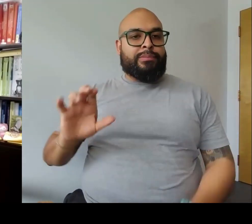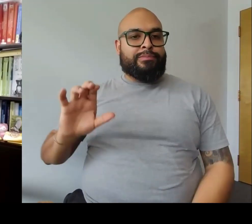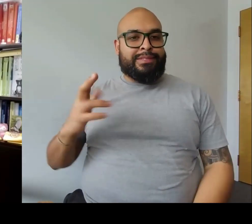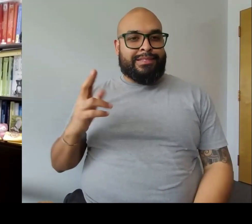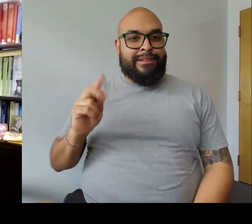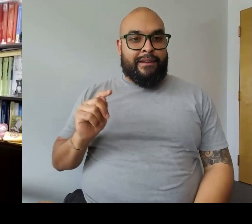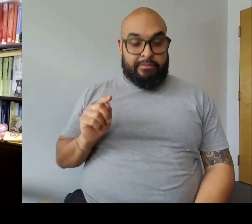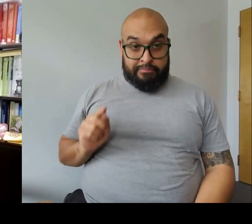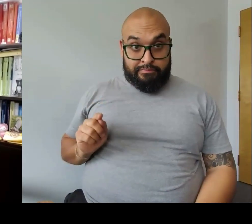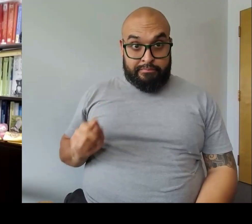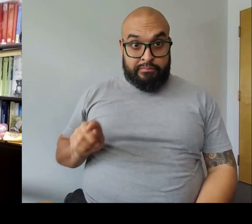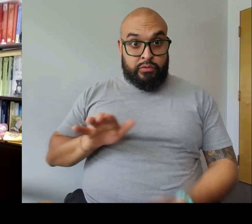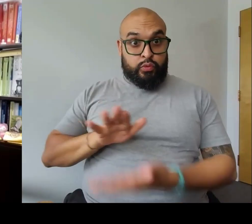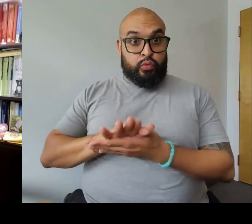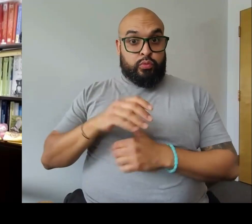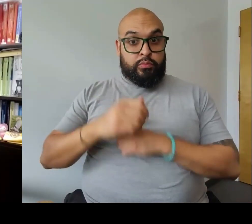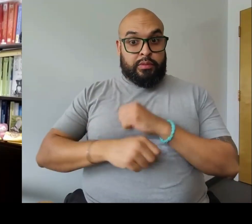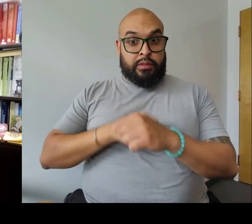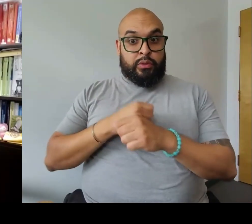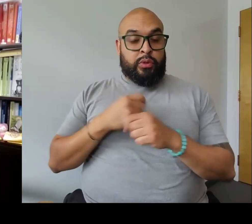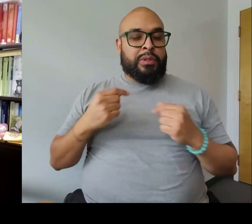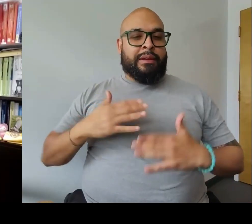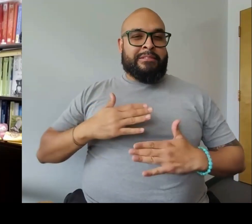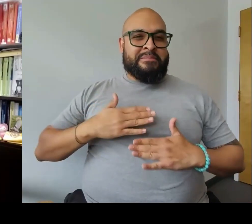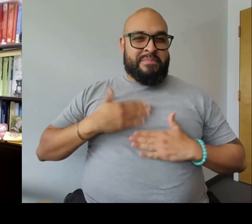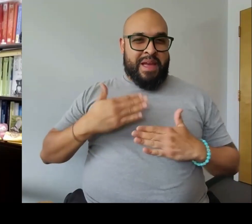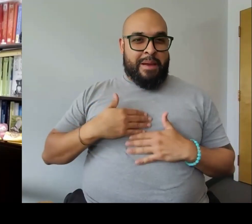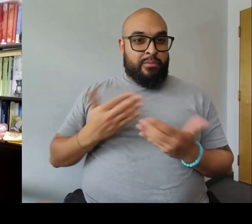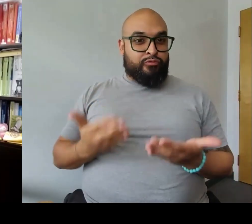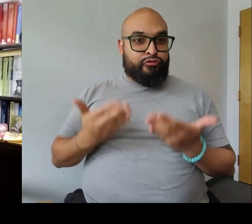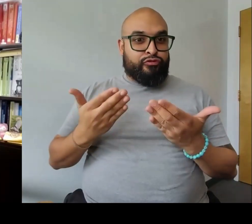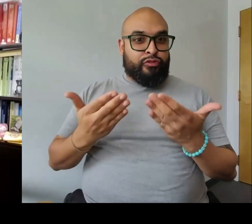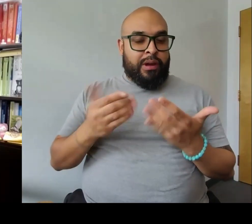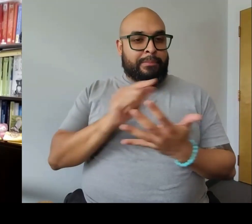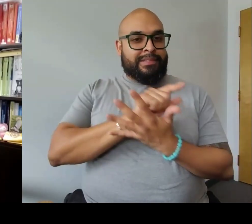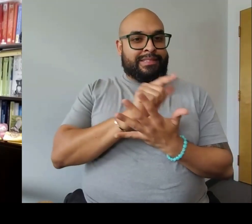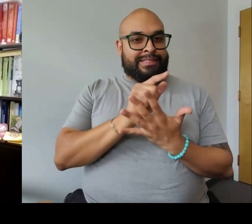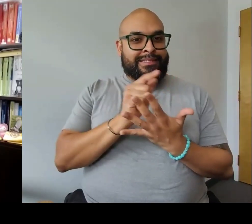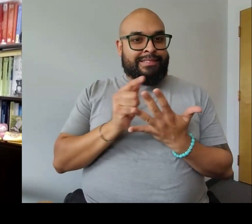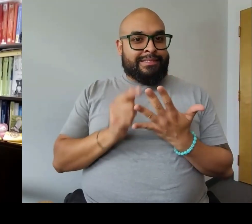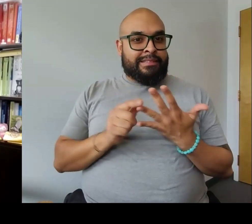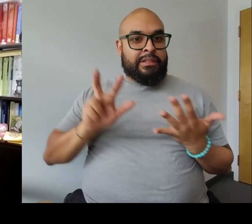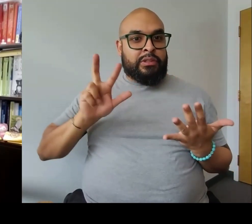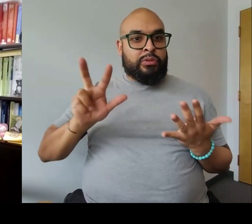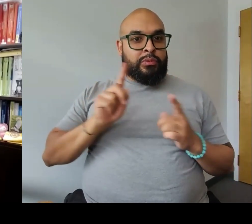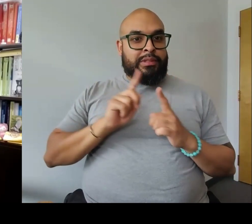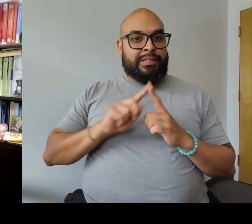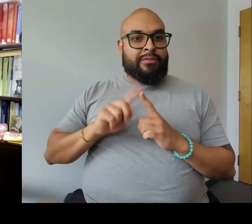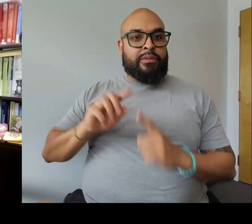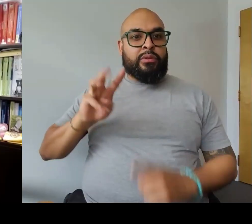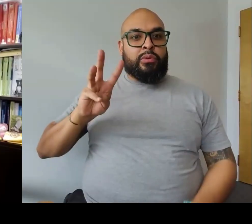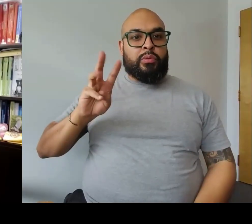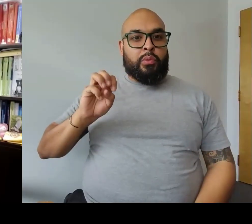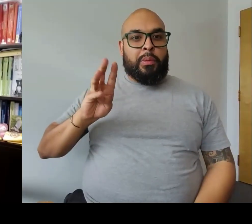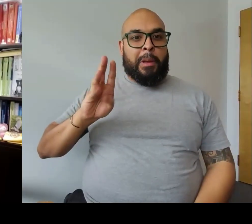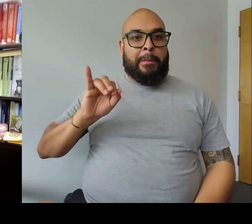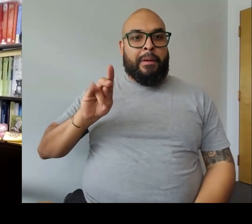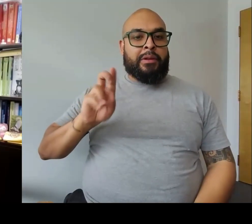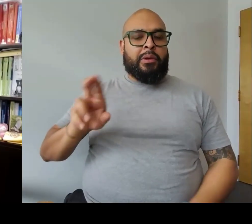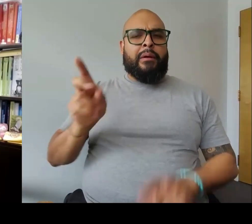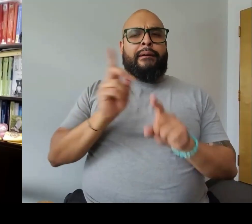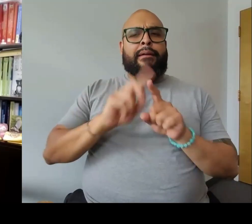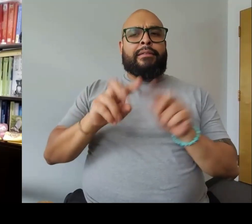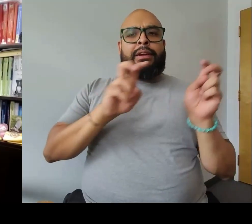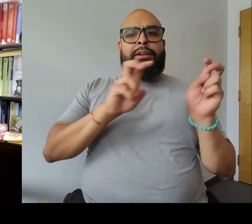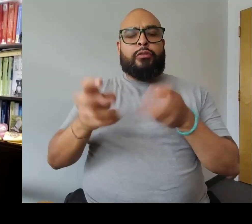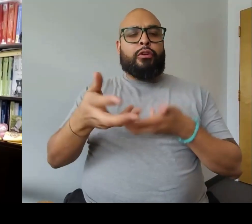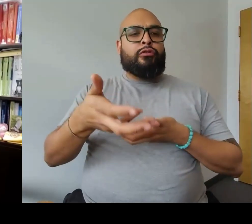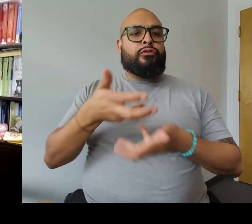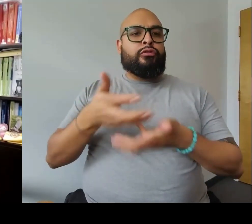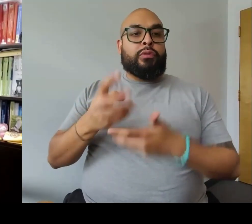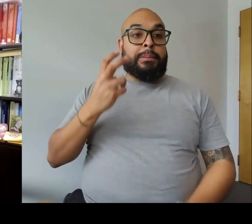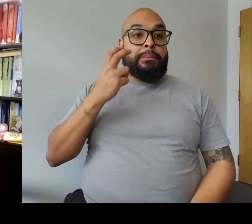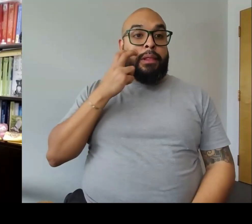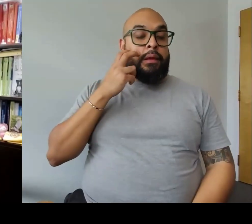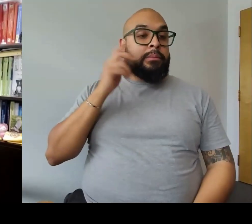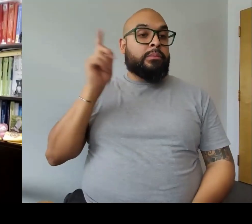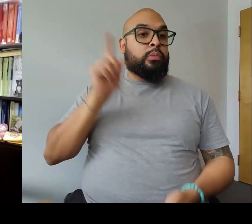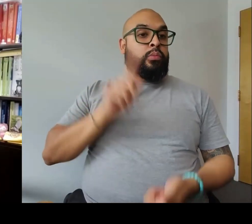This school year, we are very happy to be offering a series of free webinars about various topics related to working with blind, low vision, and deafblind students.